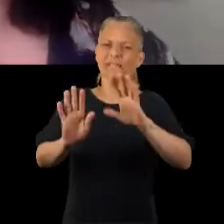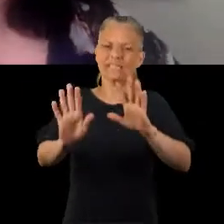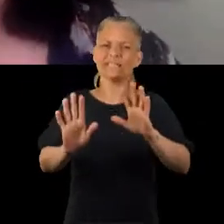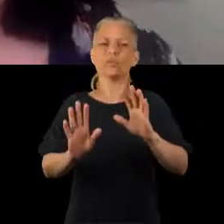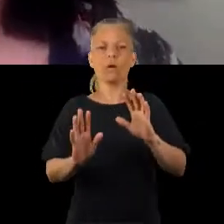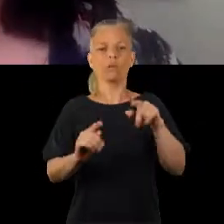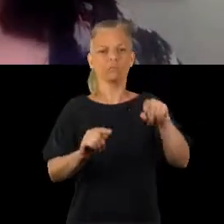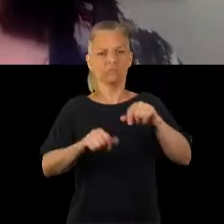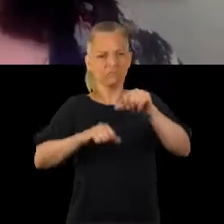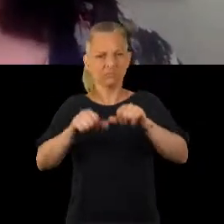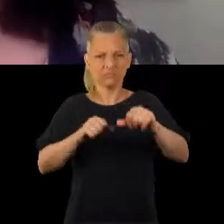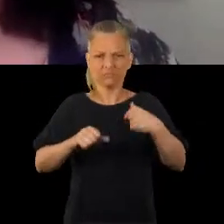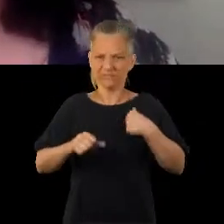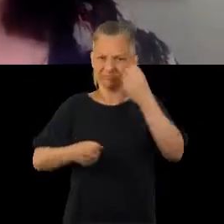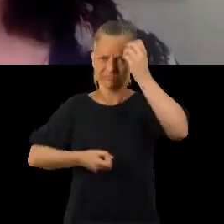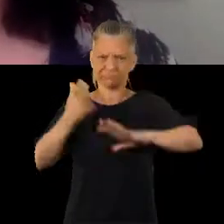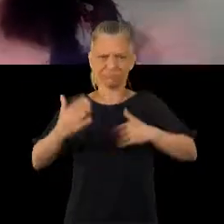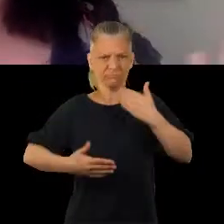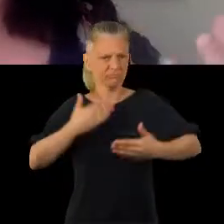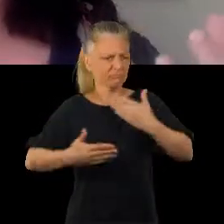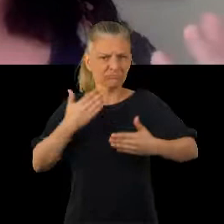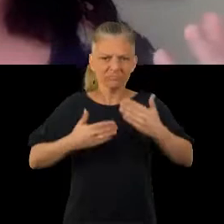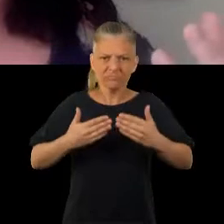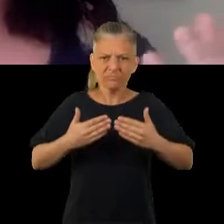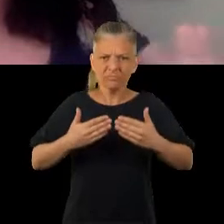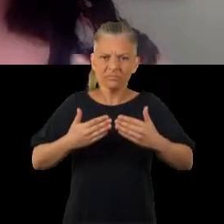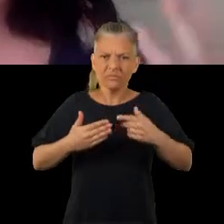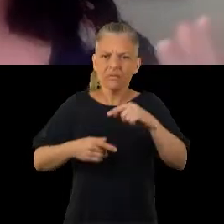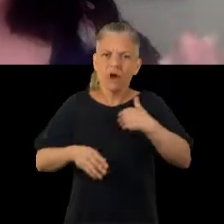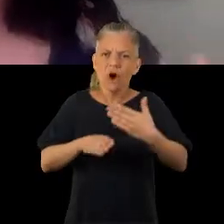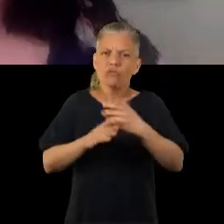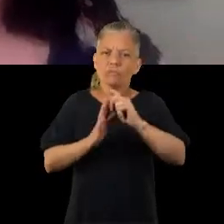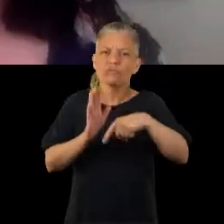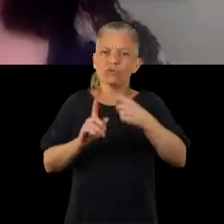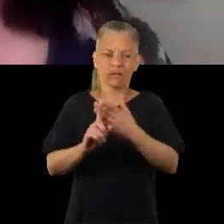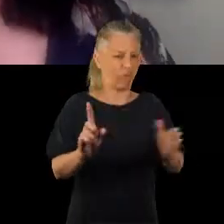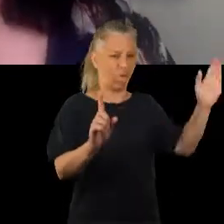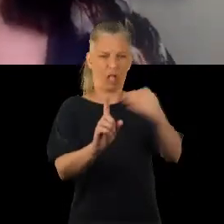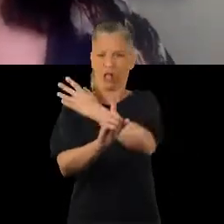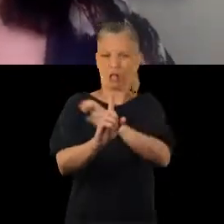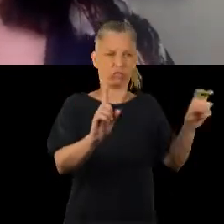finally led me to Peer Hub was this kind of feeling that we were missing something really